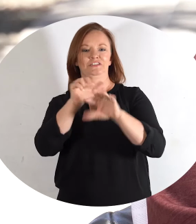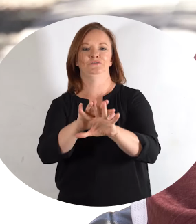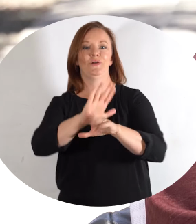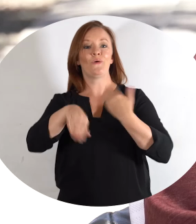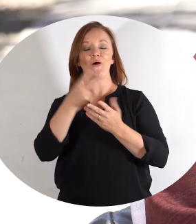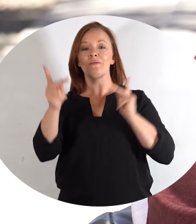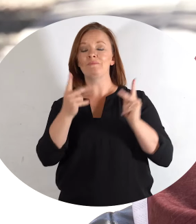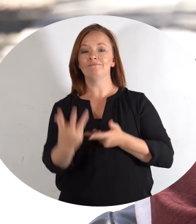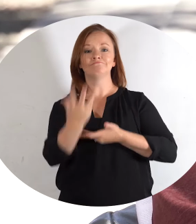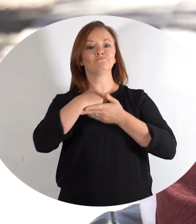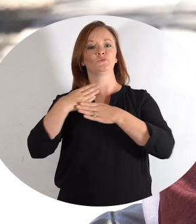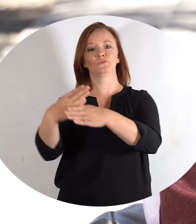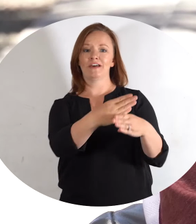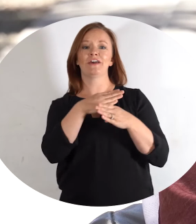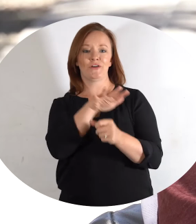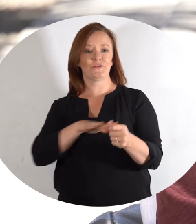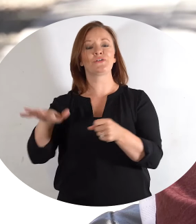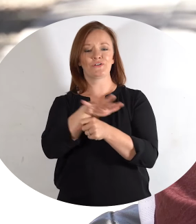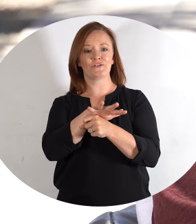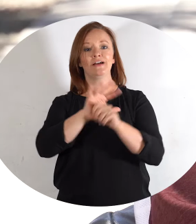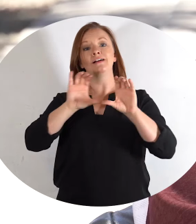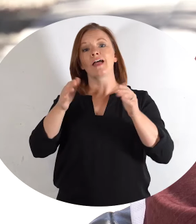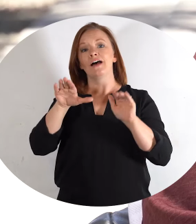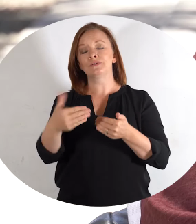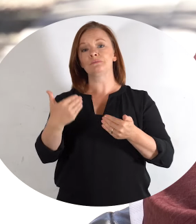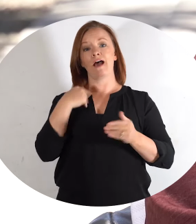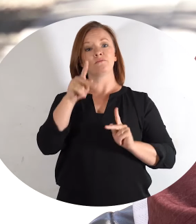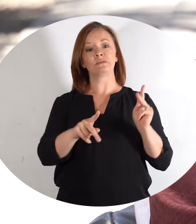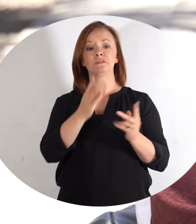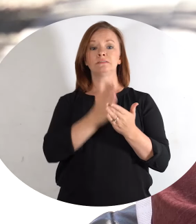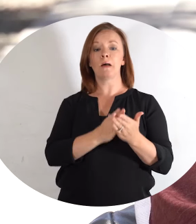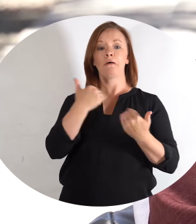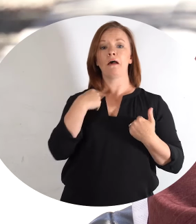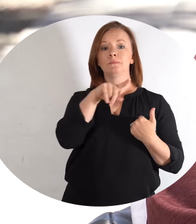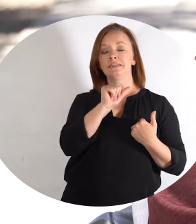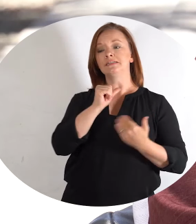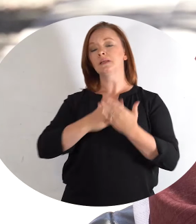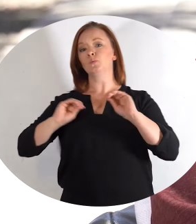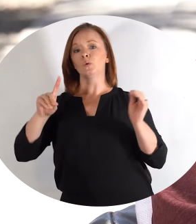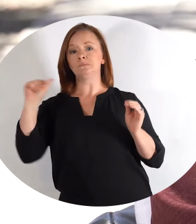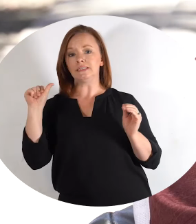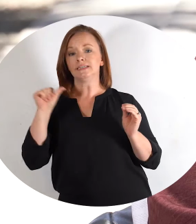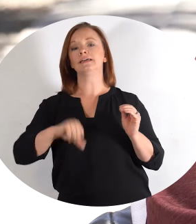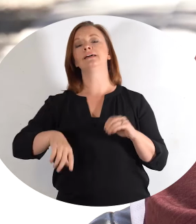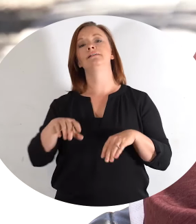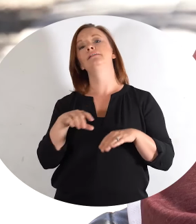Everyone is invited to share the same spaces. Classrooms have people with and without disabilities.